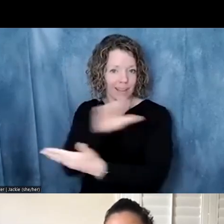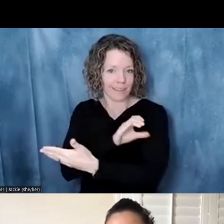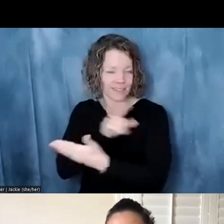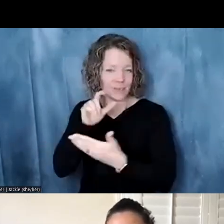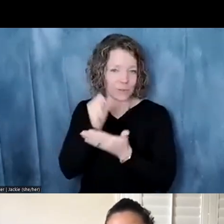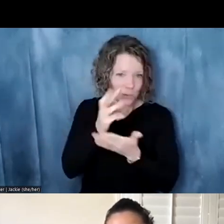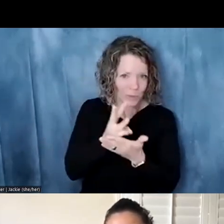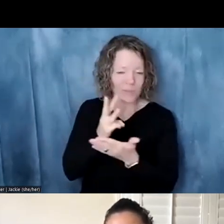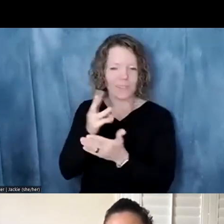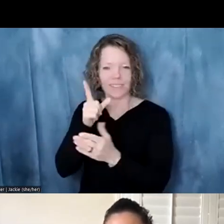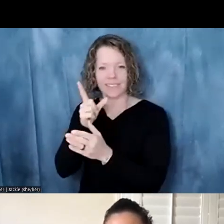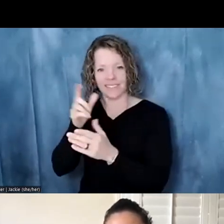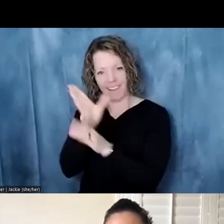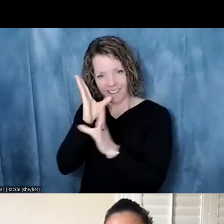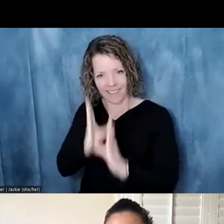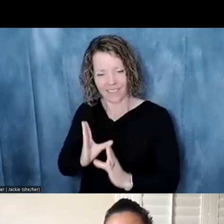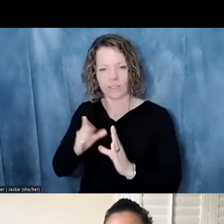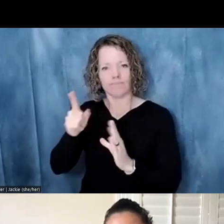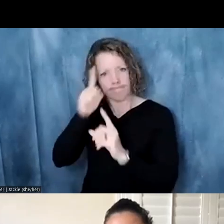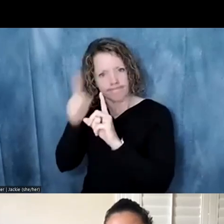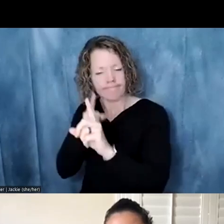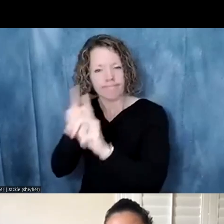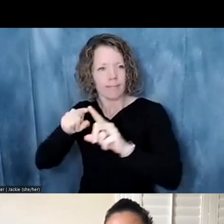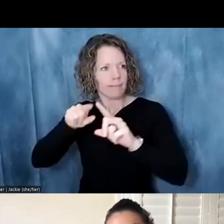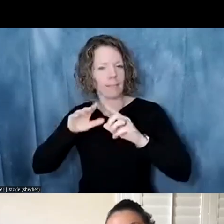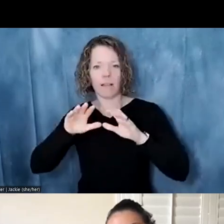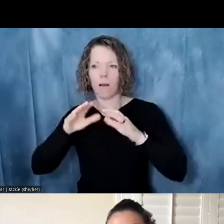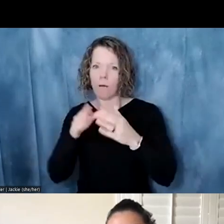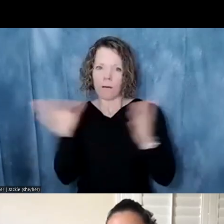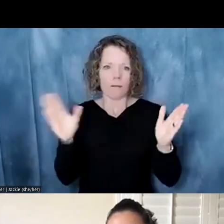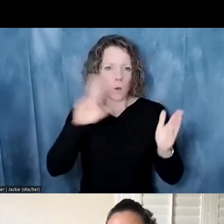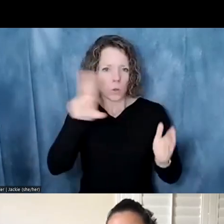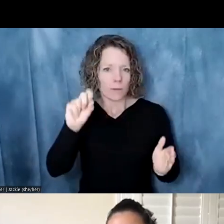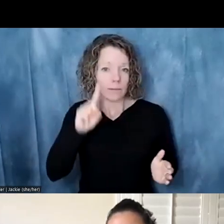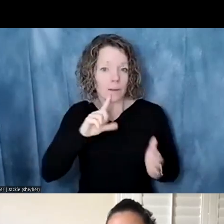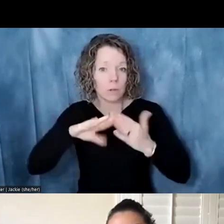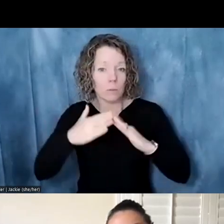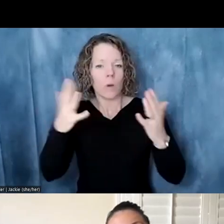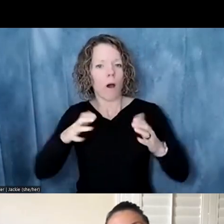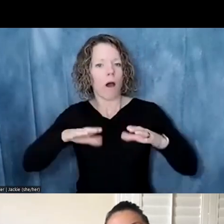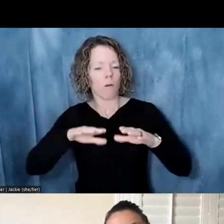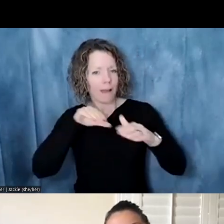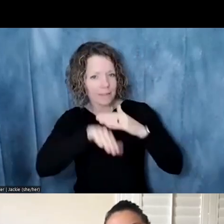accessible behavioral health care to members of the US Deaf community. She founded the